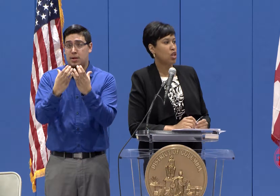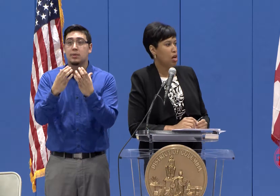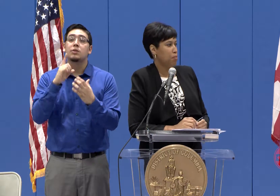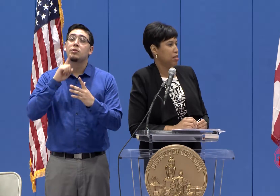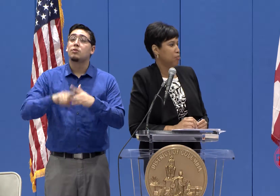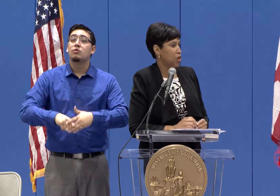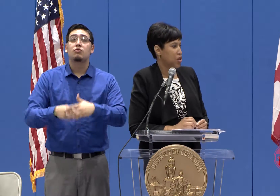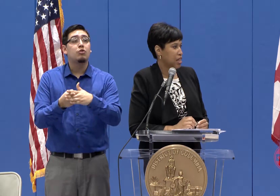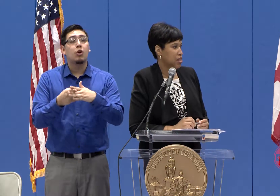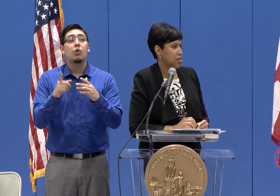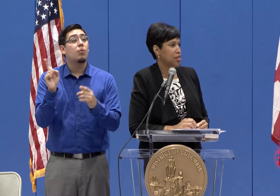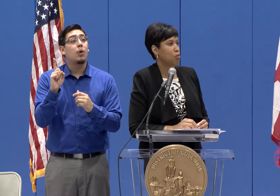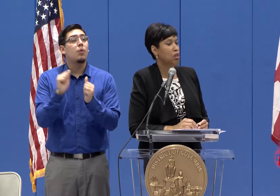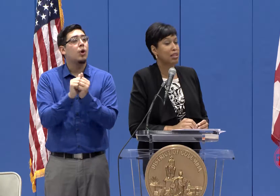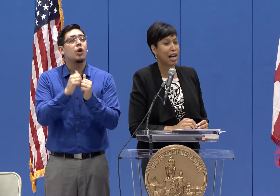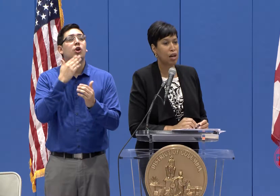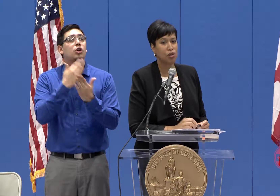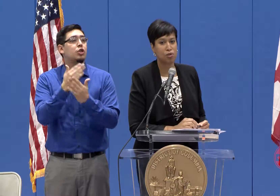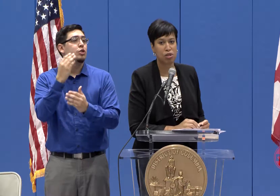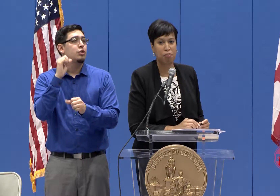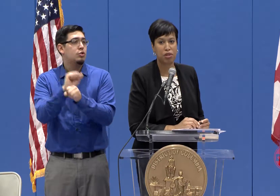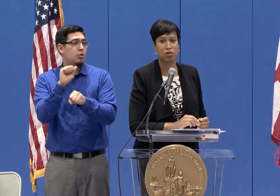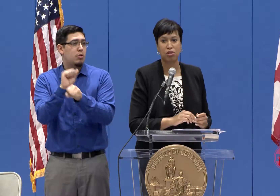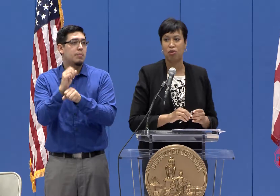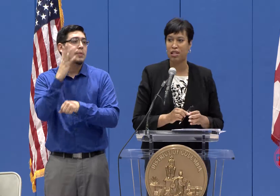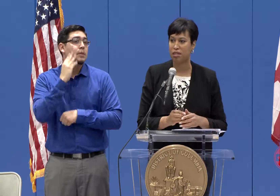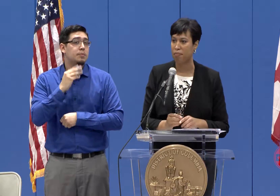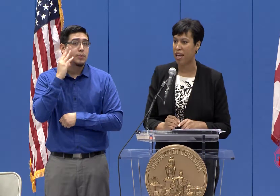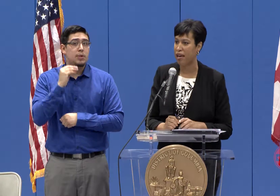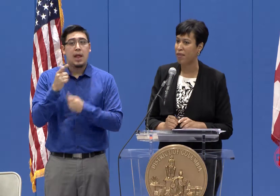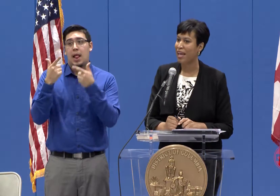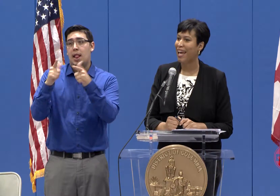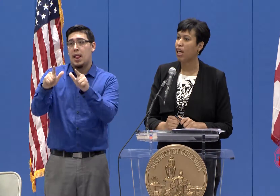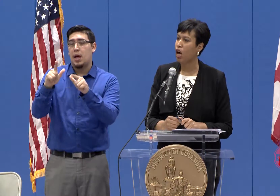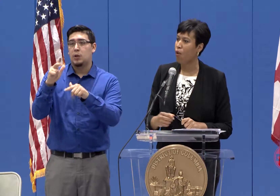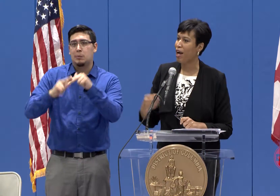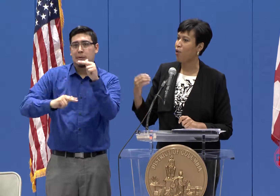JOB EXPERIENCE THAT WILL ALLOW YOU TO BUILD A RESUME AND GO OUT